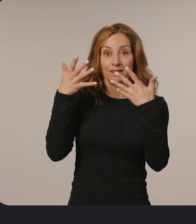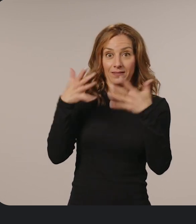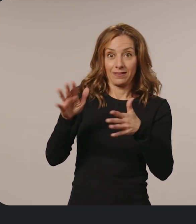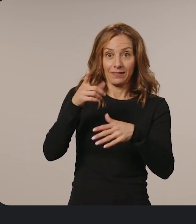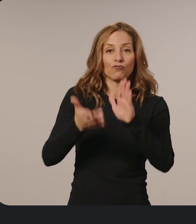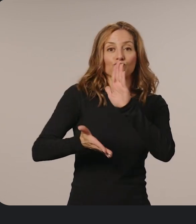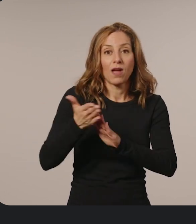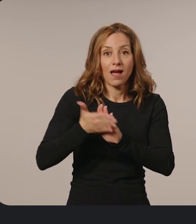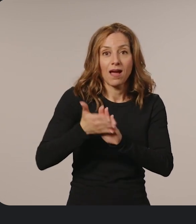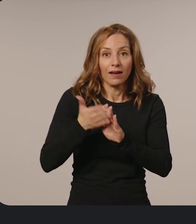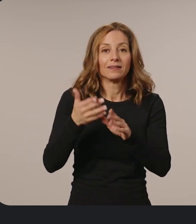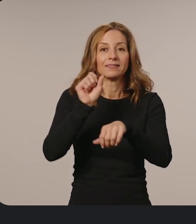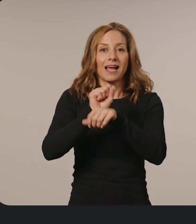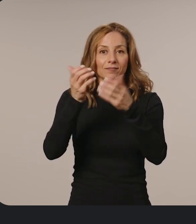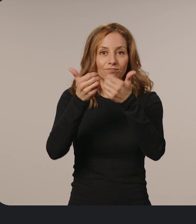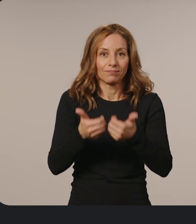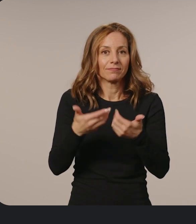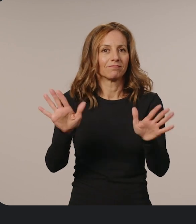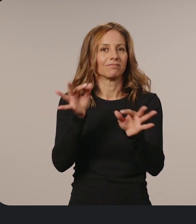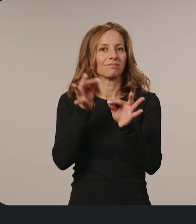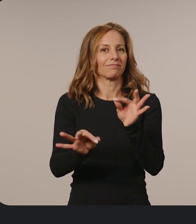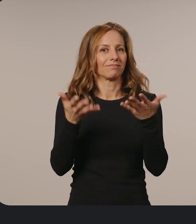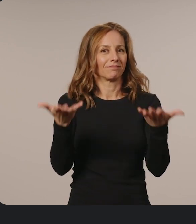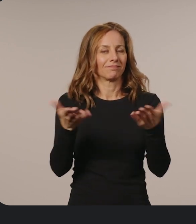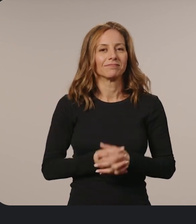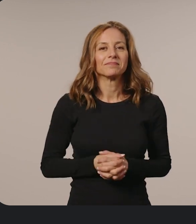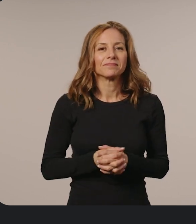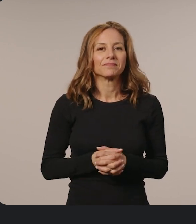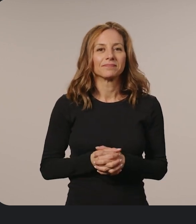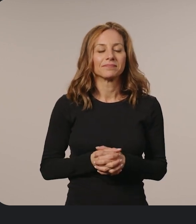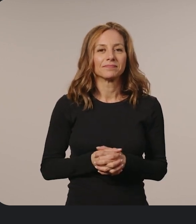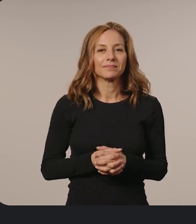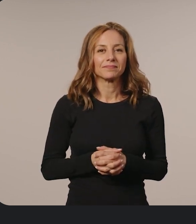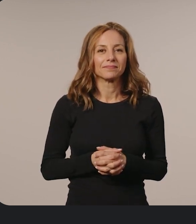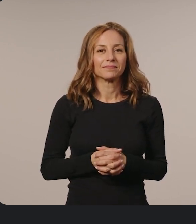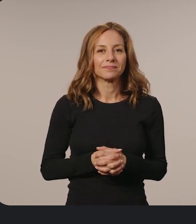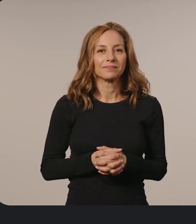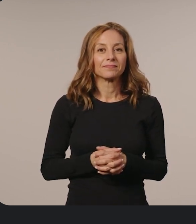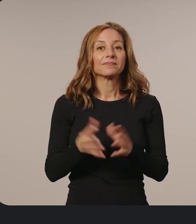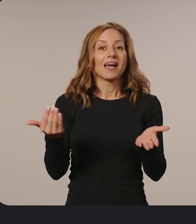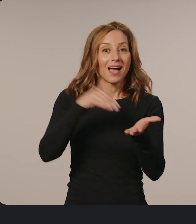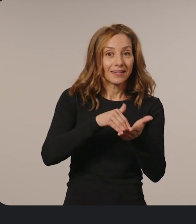After that, you run the task and get the segmentation masks. It's as simple as that.